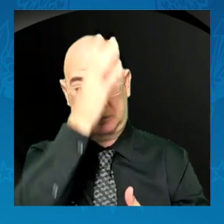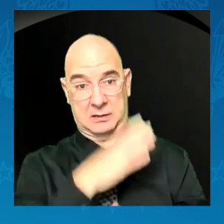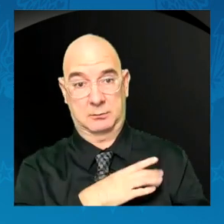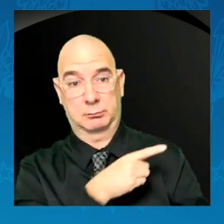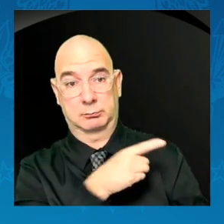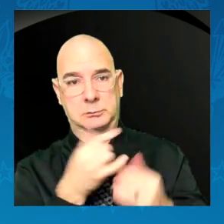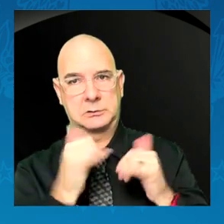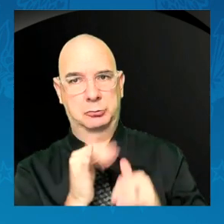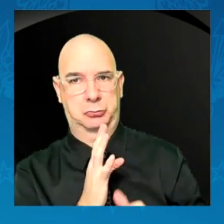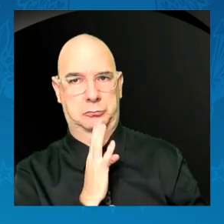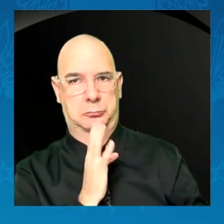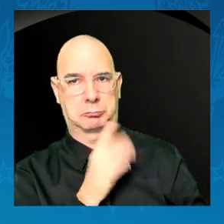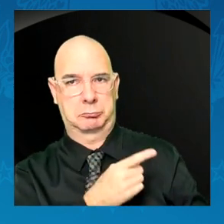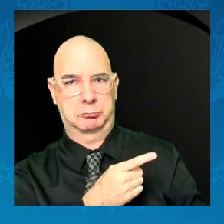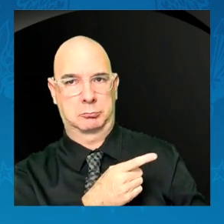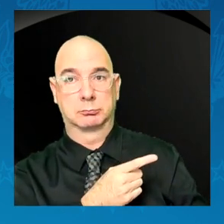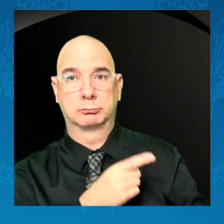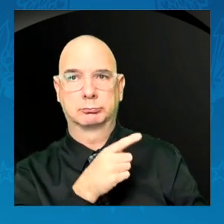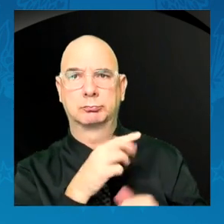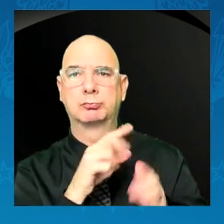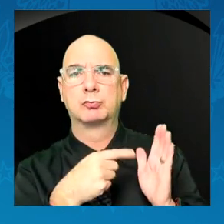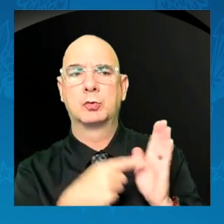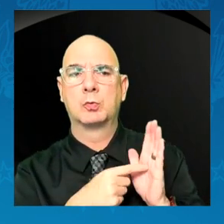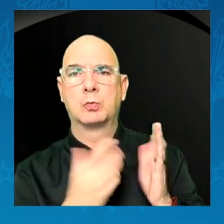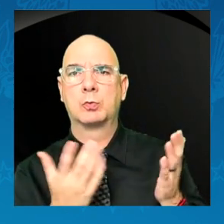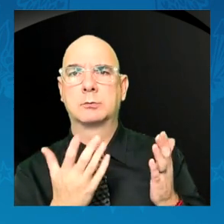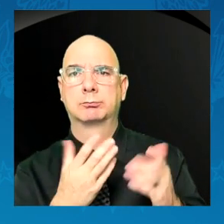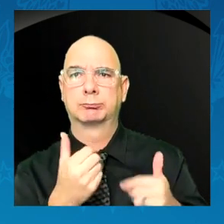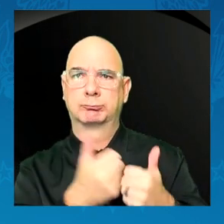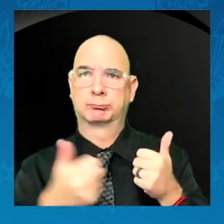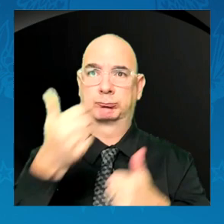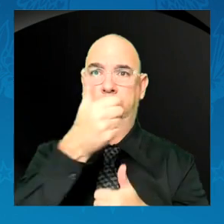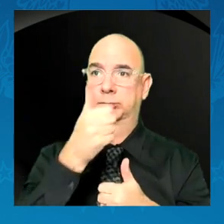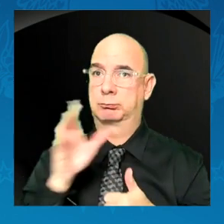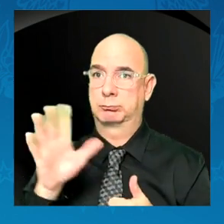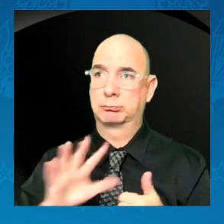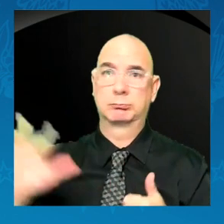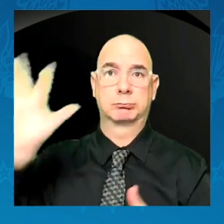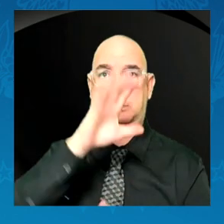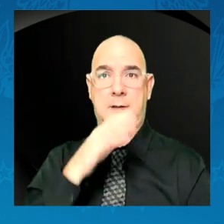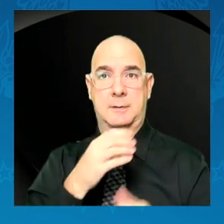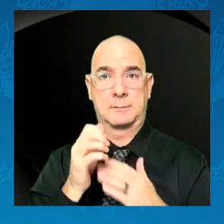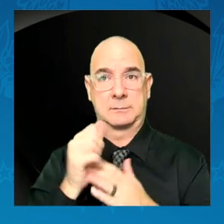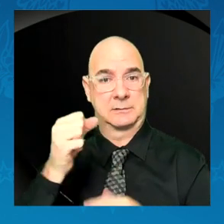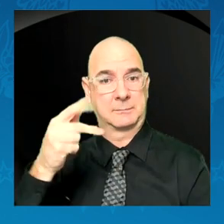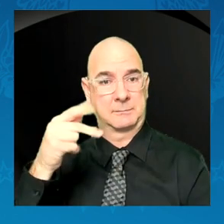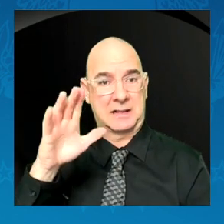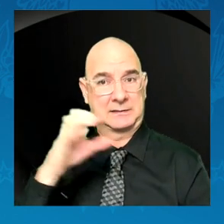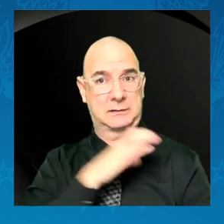leading the space council demonstrates her and this administration's commitment to space. Her leadership on space,